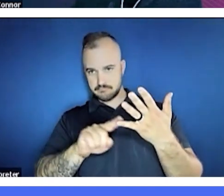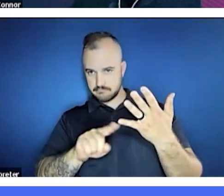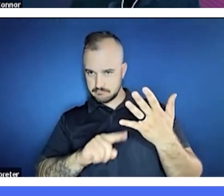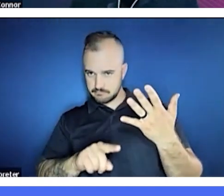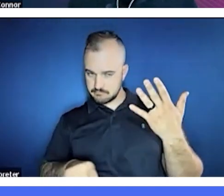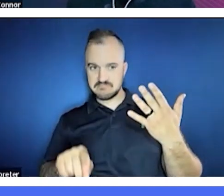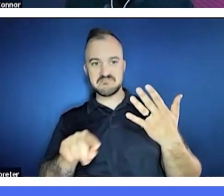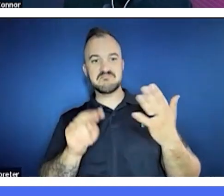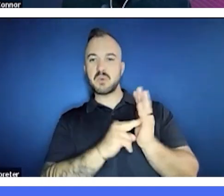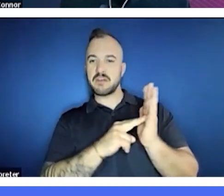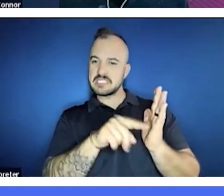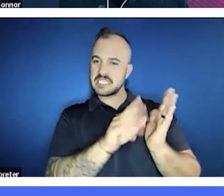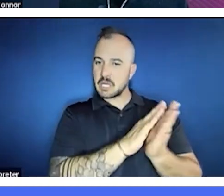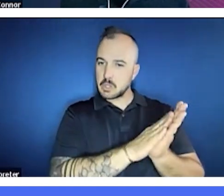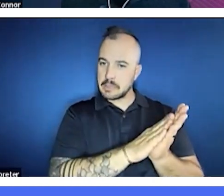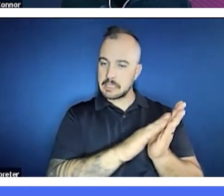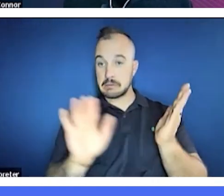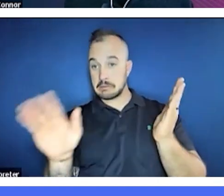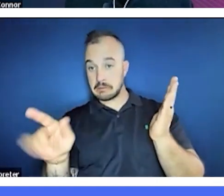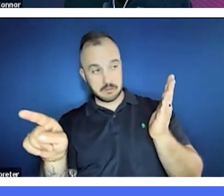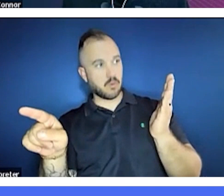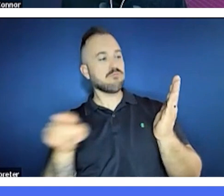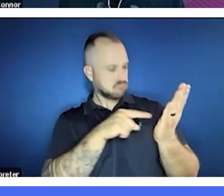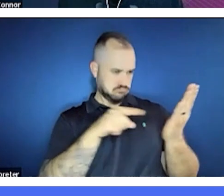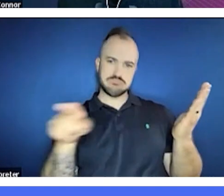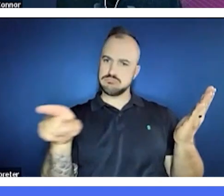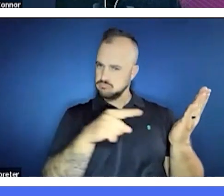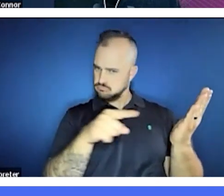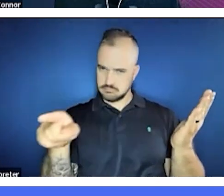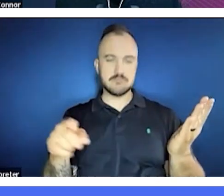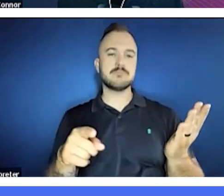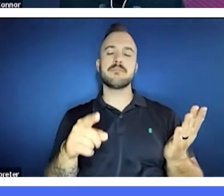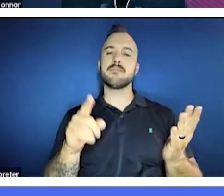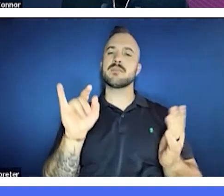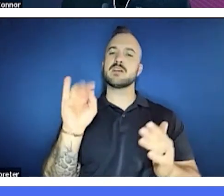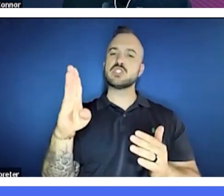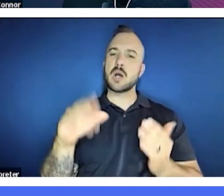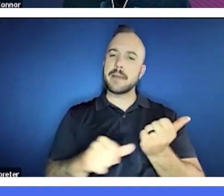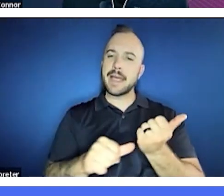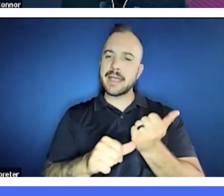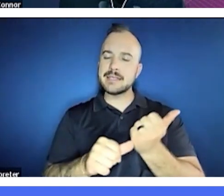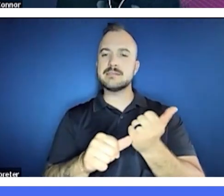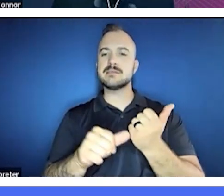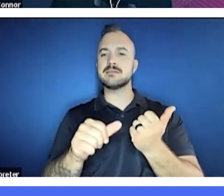and reference this document. Those kinds of job aids, those downloadable PDFs are fantastic.